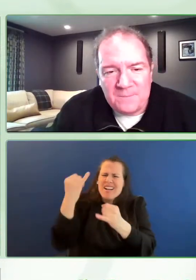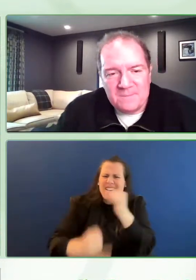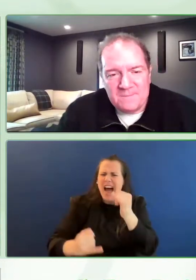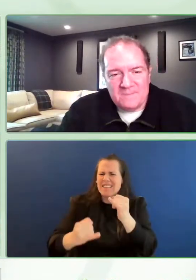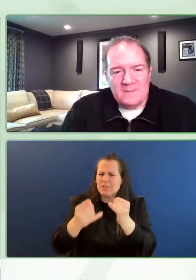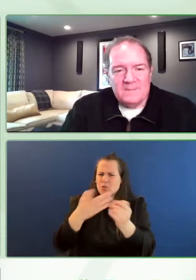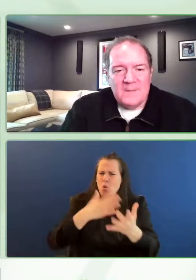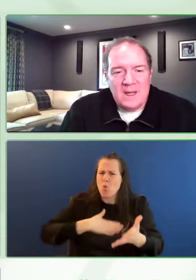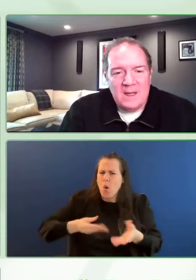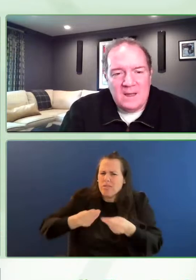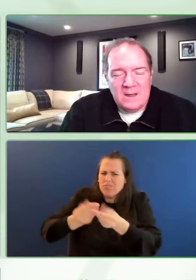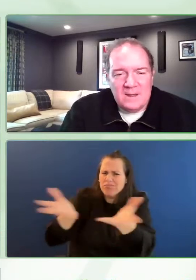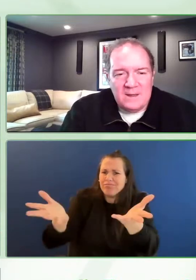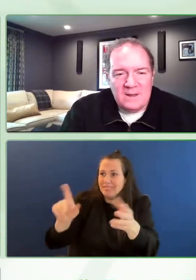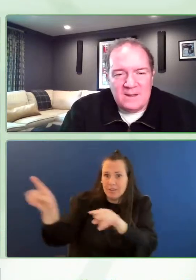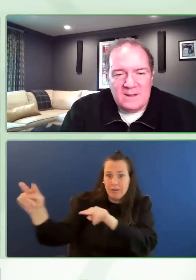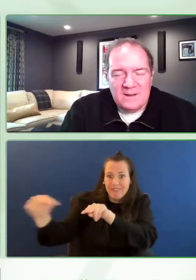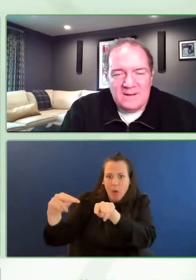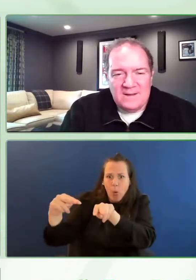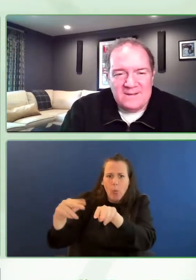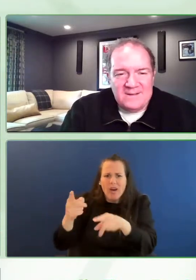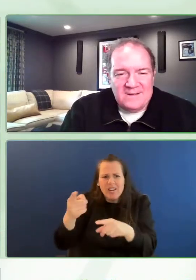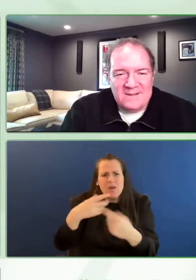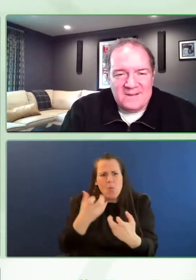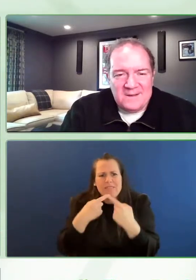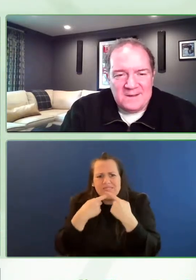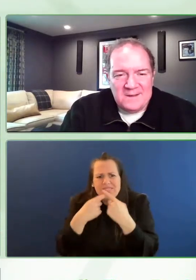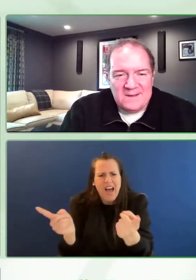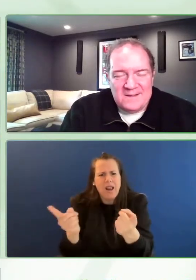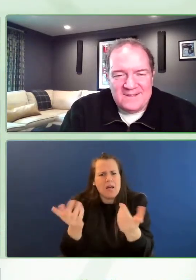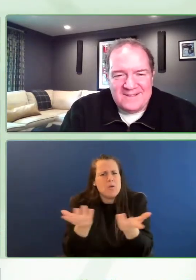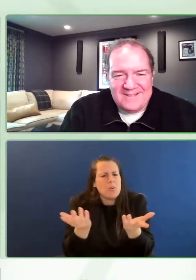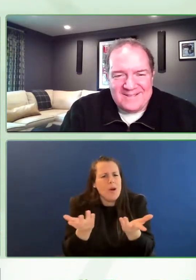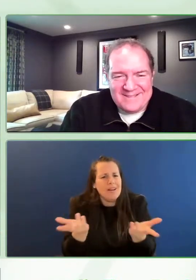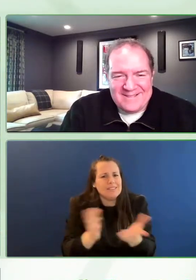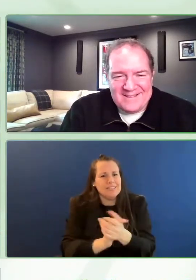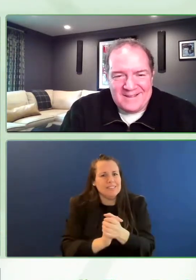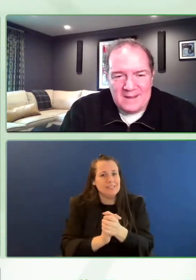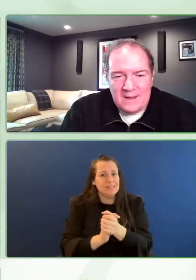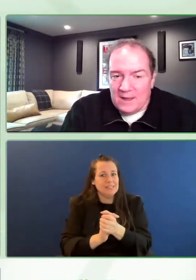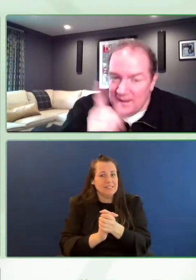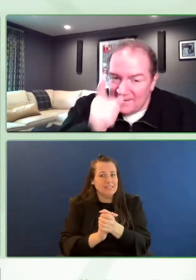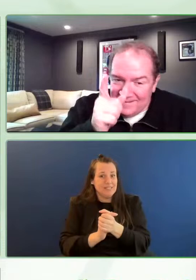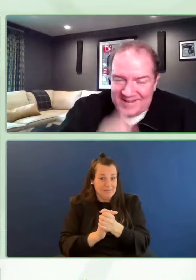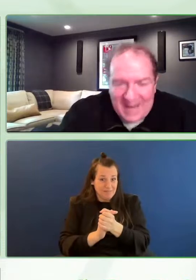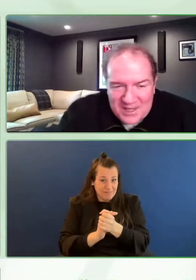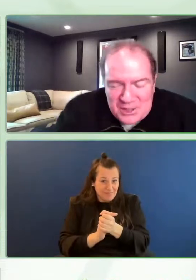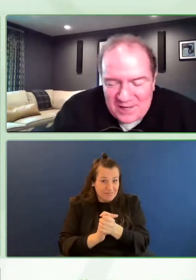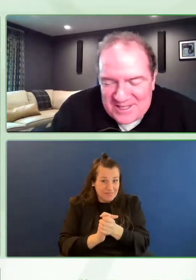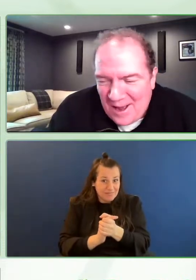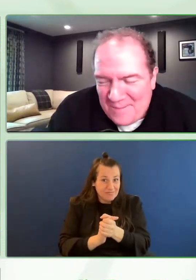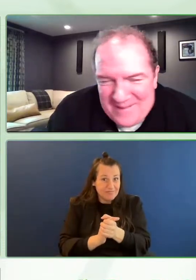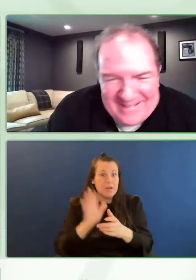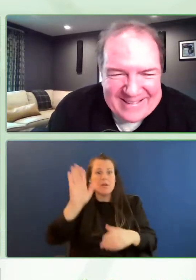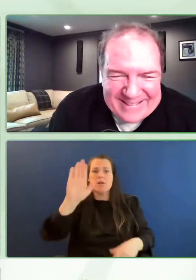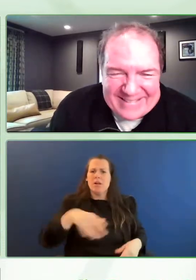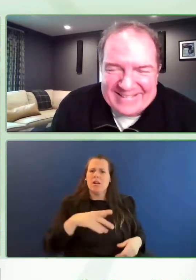Fred, I'm only displeased you are not here and I cannot meet you in person.